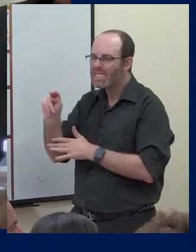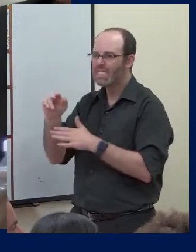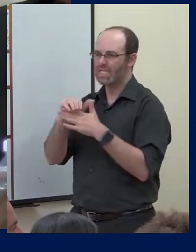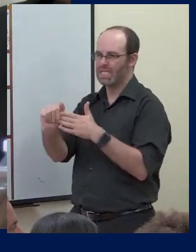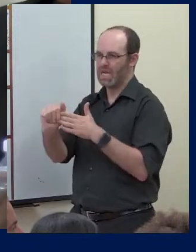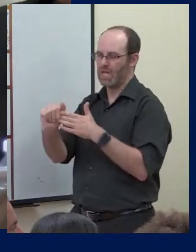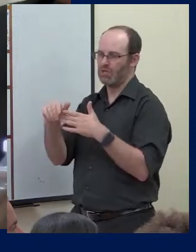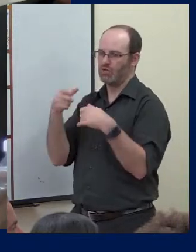work.